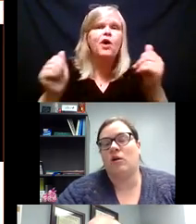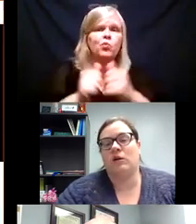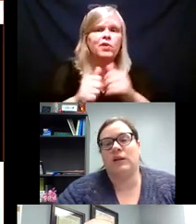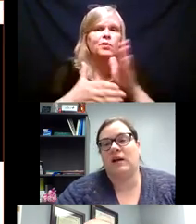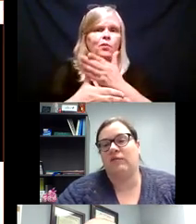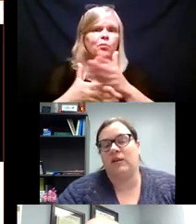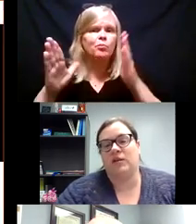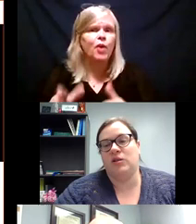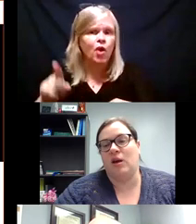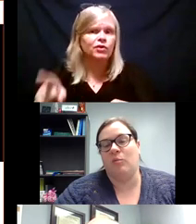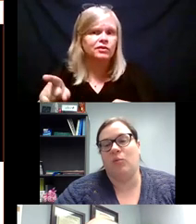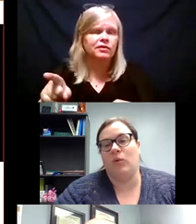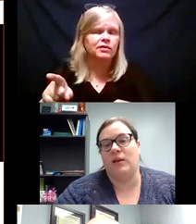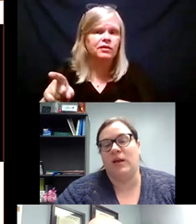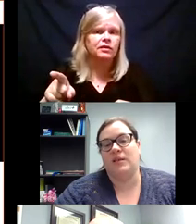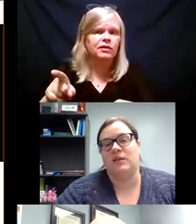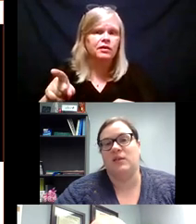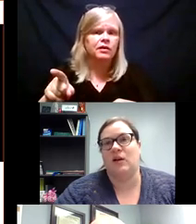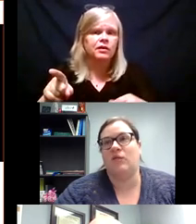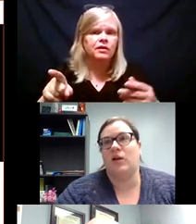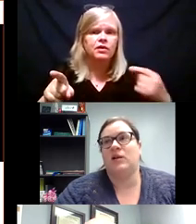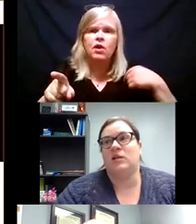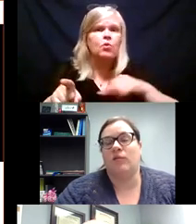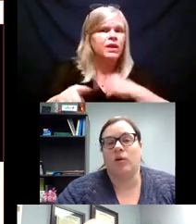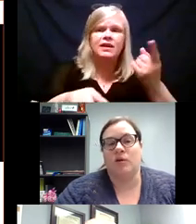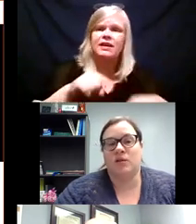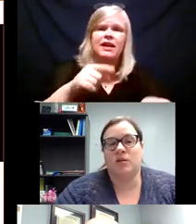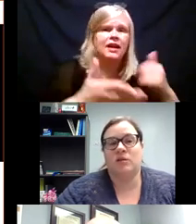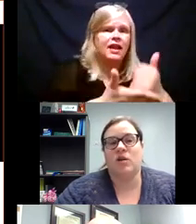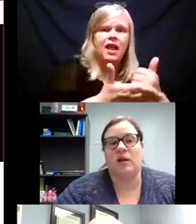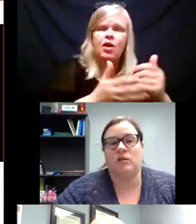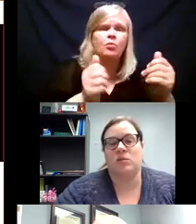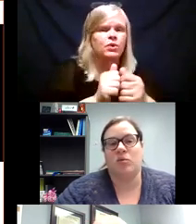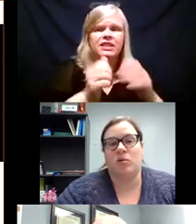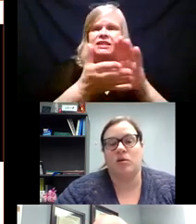WE ARE CURRENTLY NOT FUNDED TO HELP IN CASES OF DIVORCE, CHILD